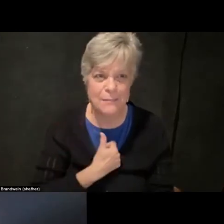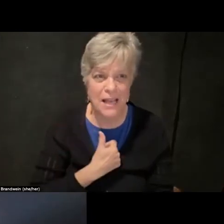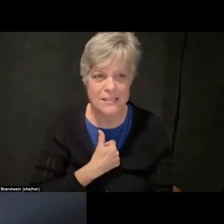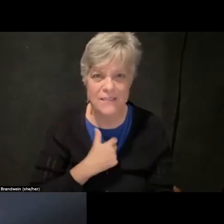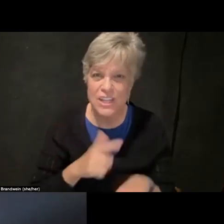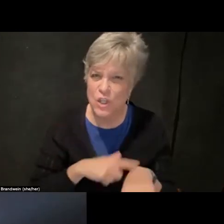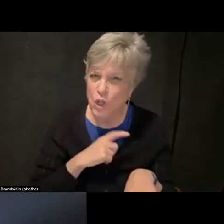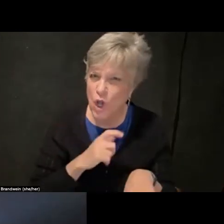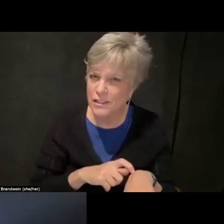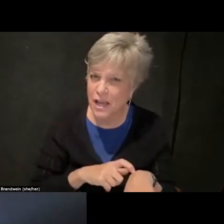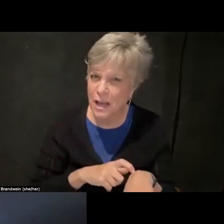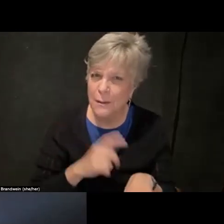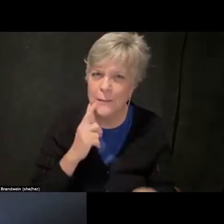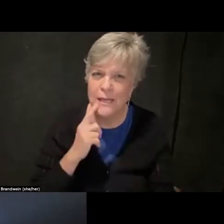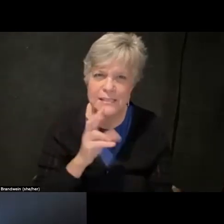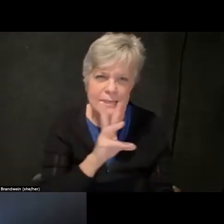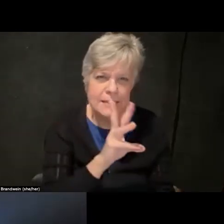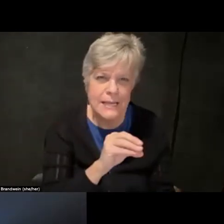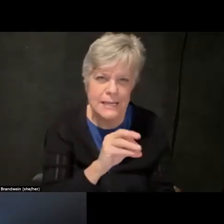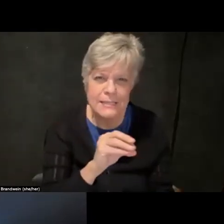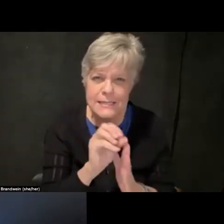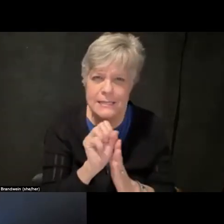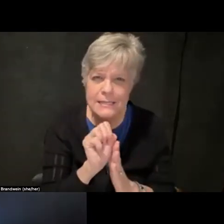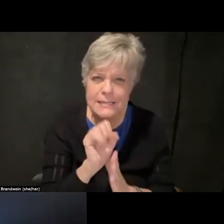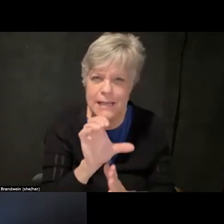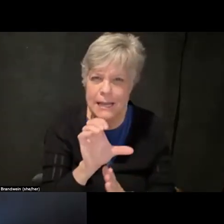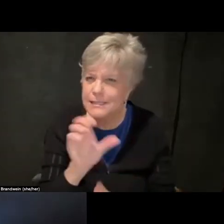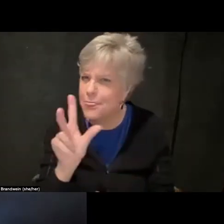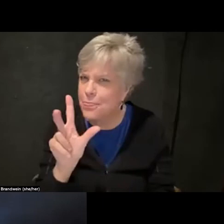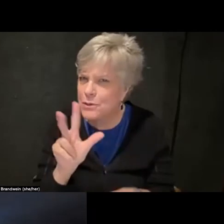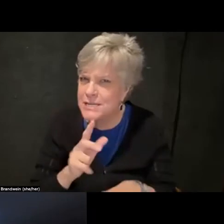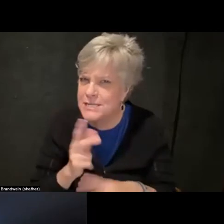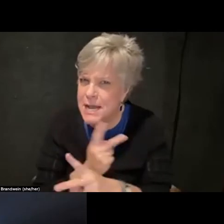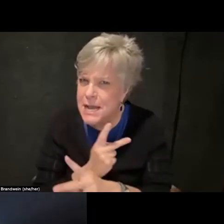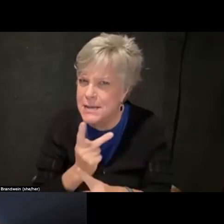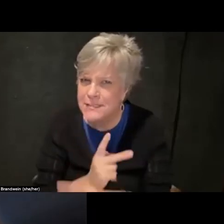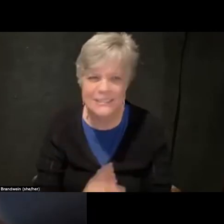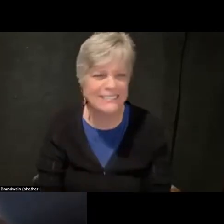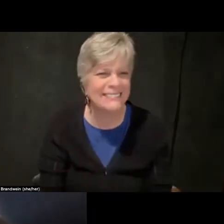'cause it's 60 seconds three times. We'll see. I think I'm gonna add one more question